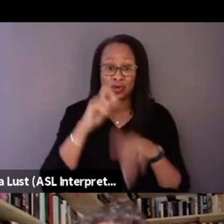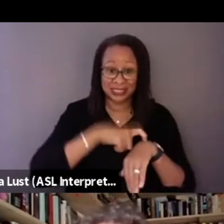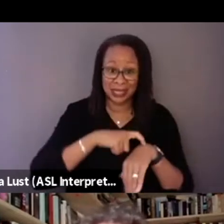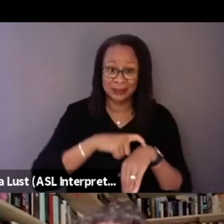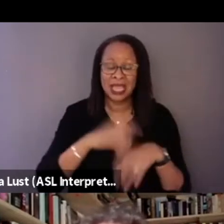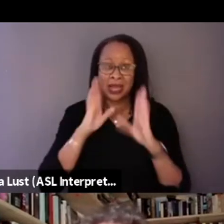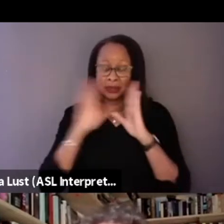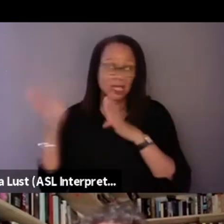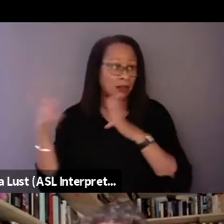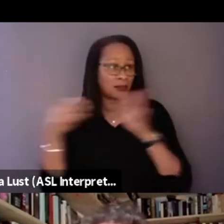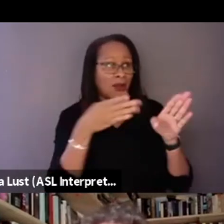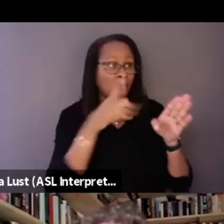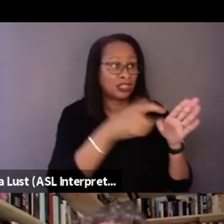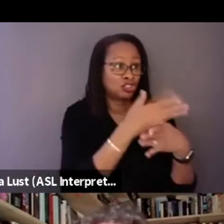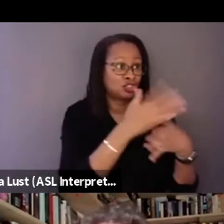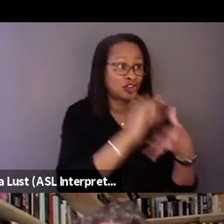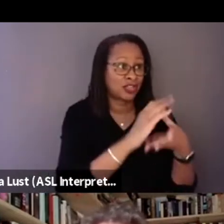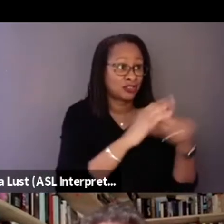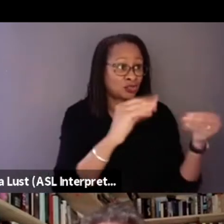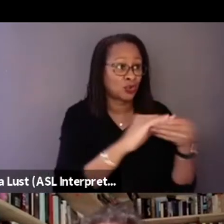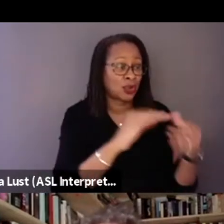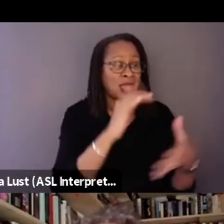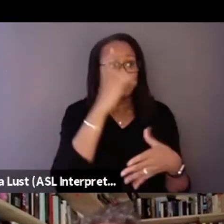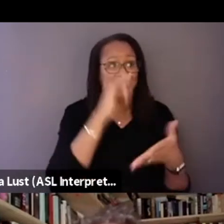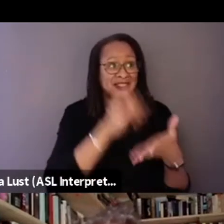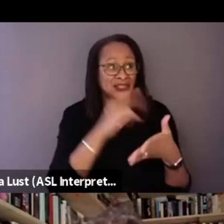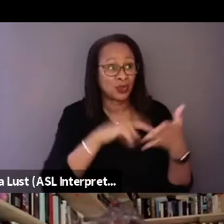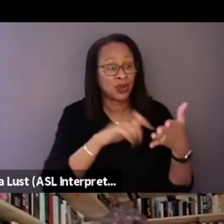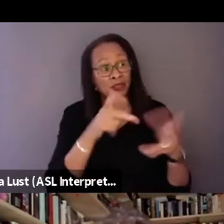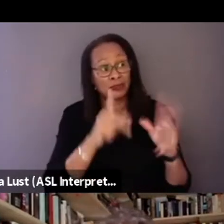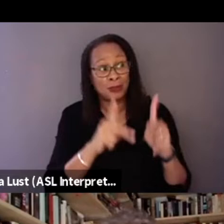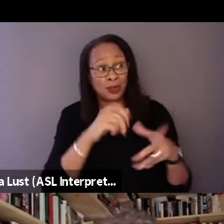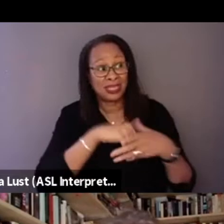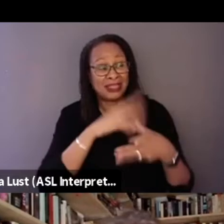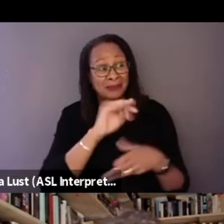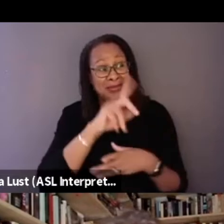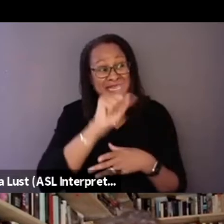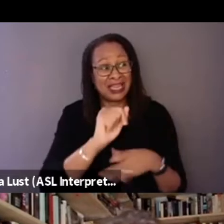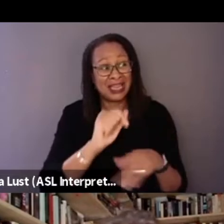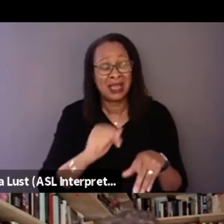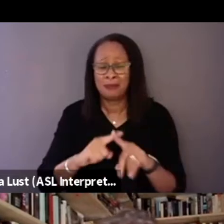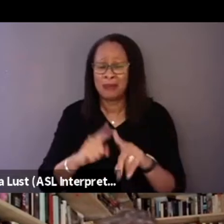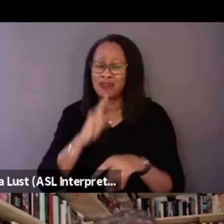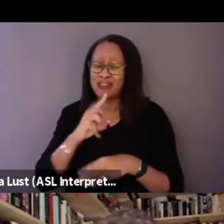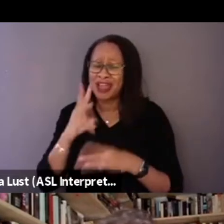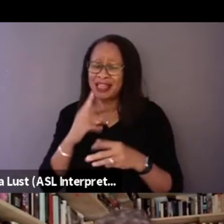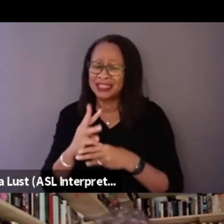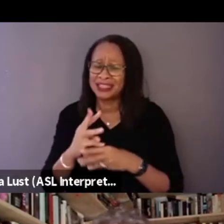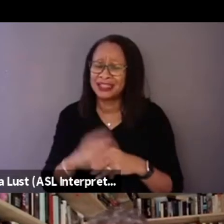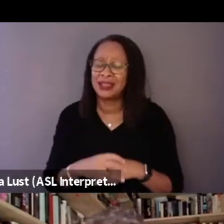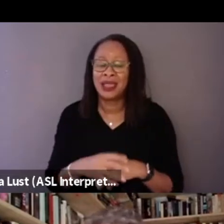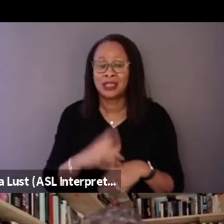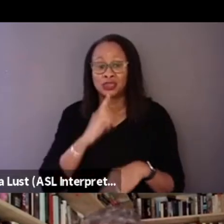because that's what other people in the media care about. And yet in reality, what mattered was actually the dynamic